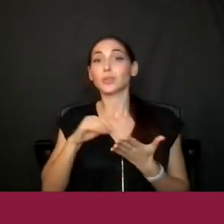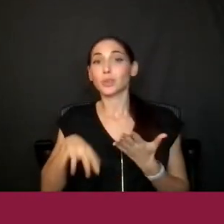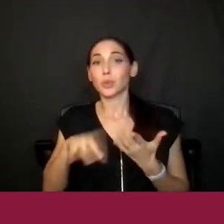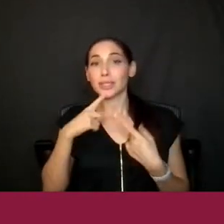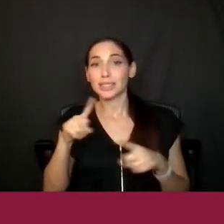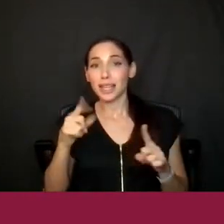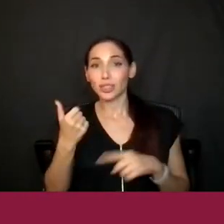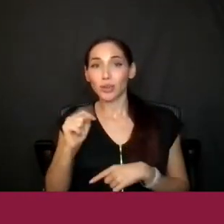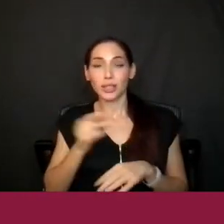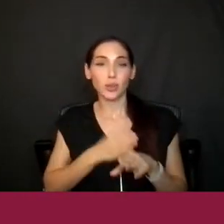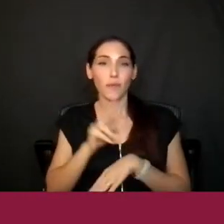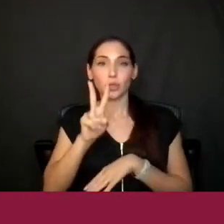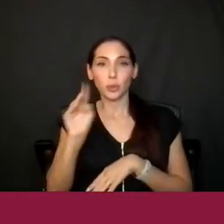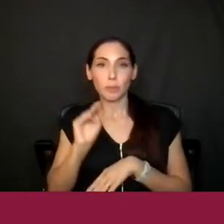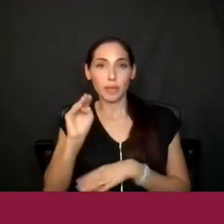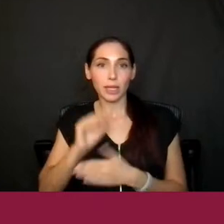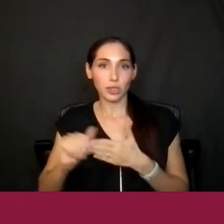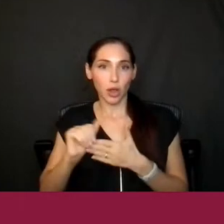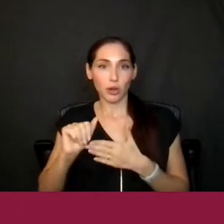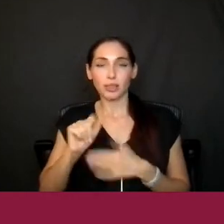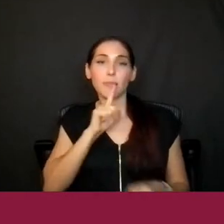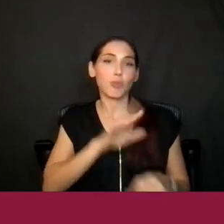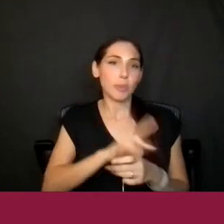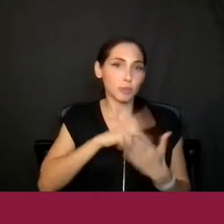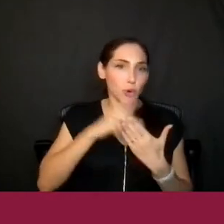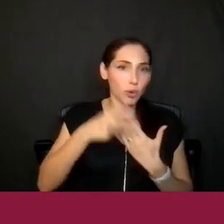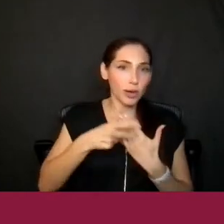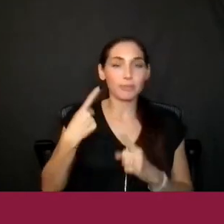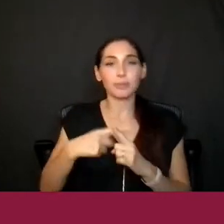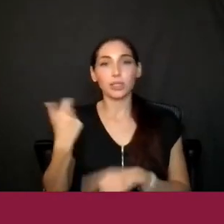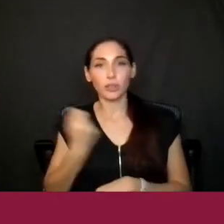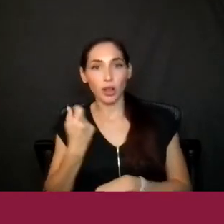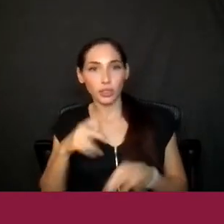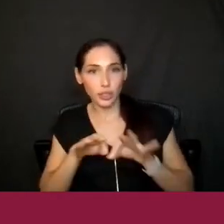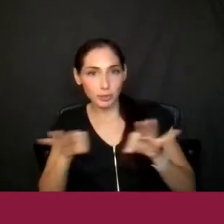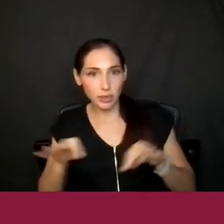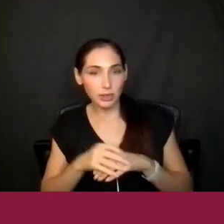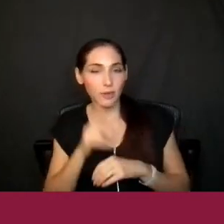That's our Promise Program and our scholarships for over $269.